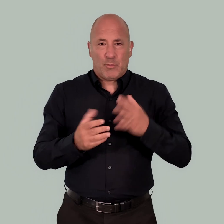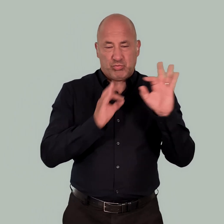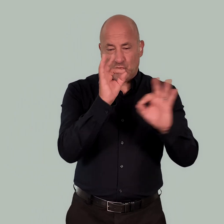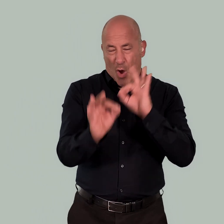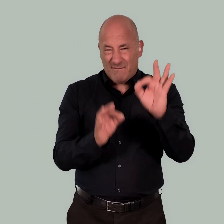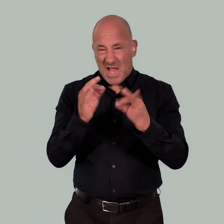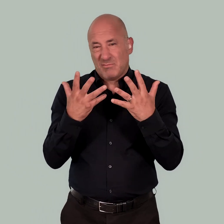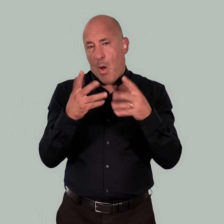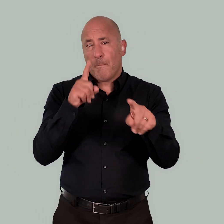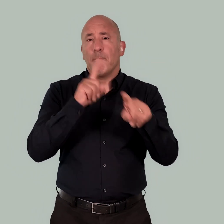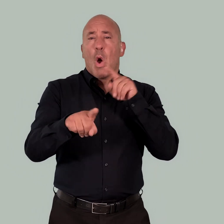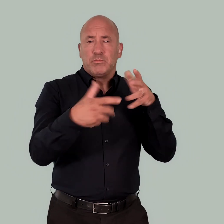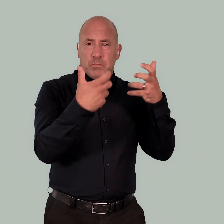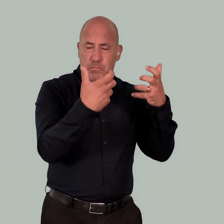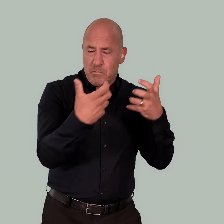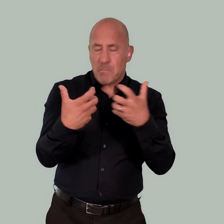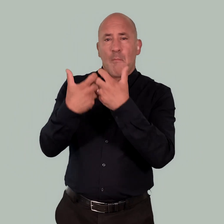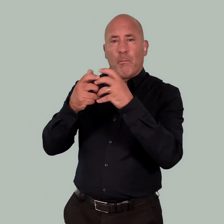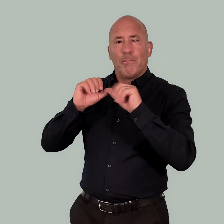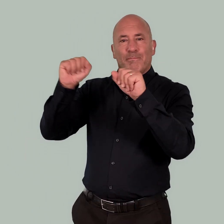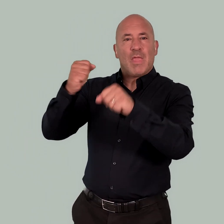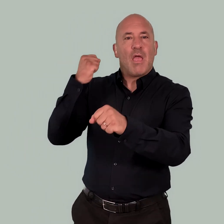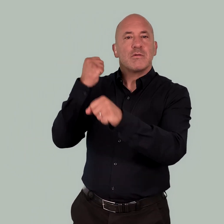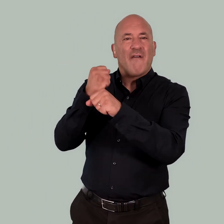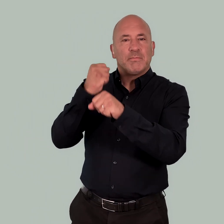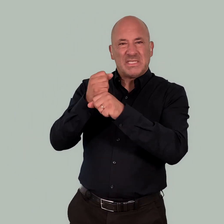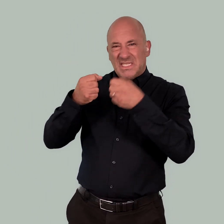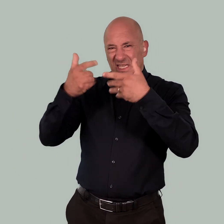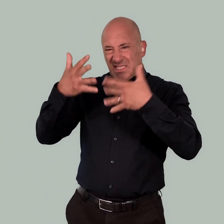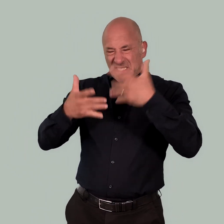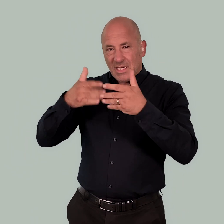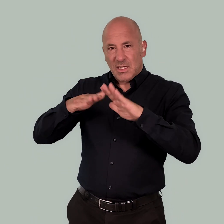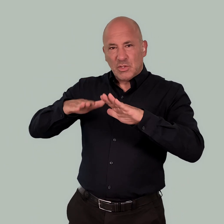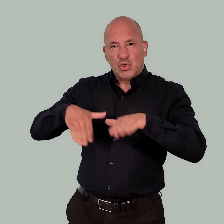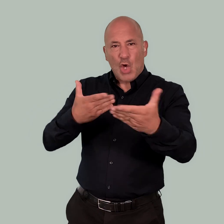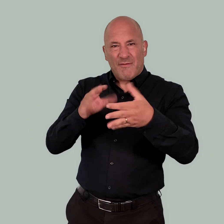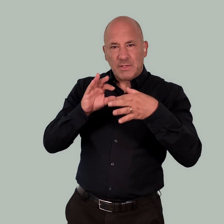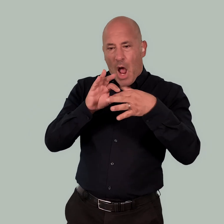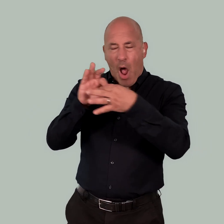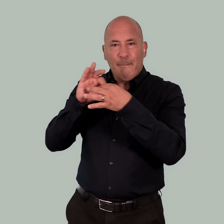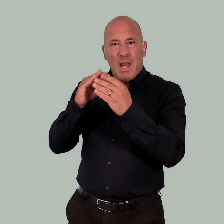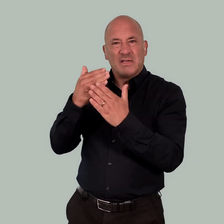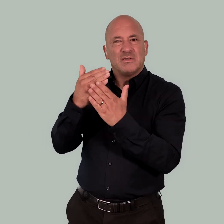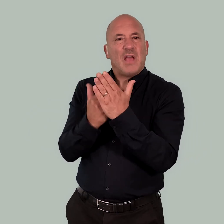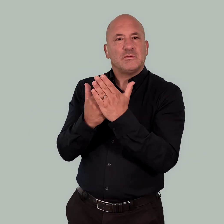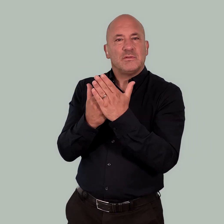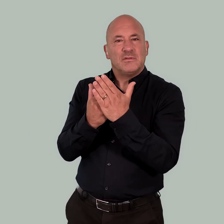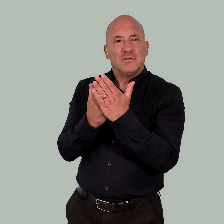(Footnote 10 - Most surveys now align to the Government Statistical Service Harmonised Standard,